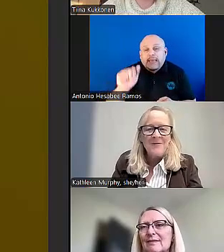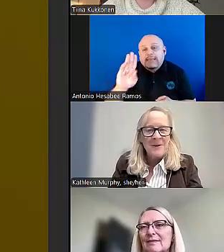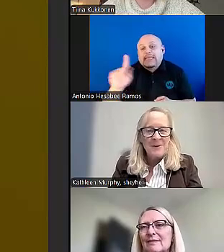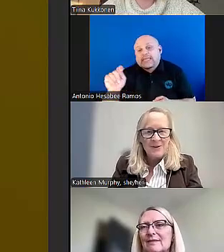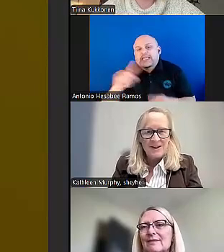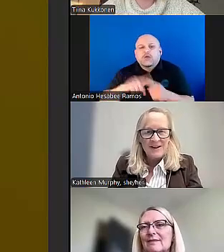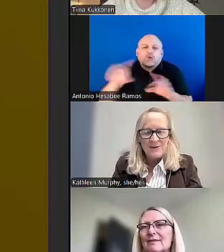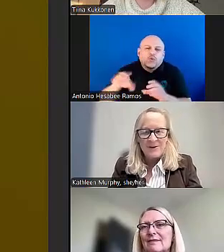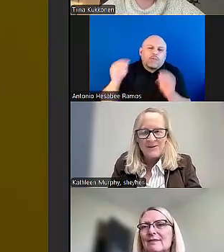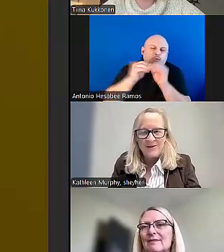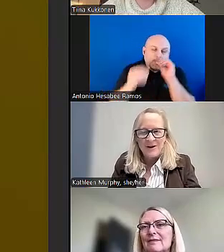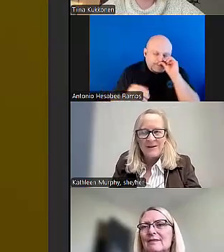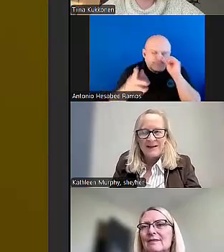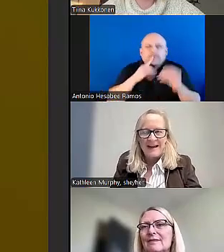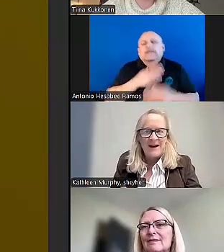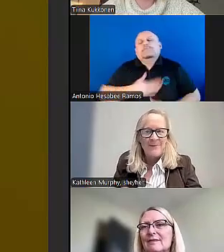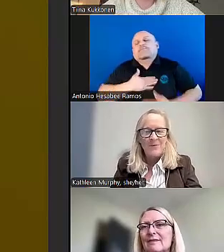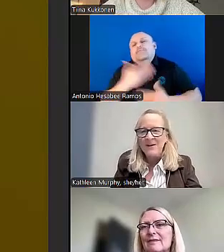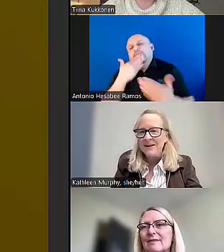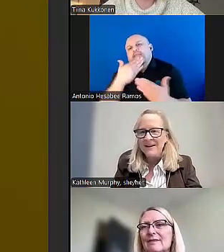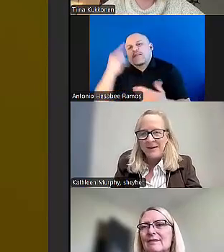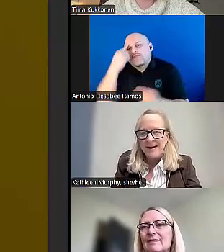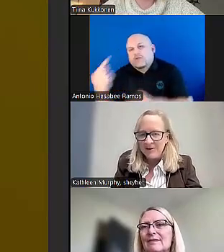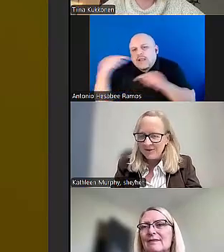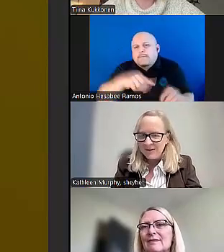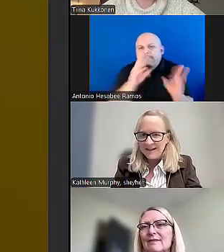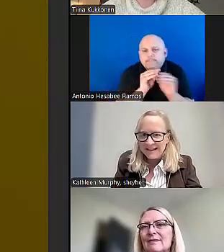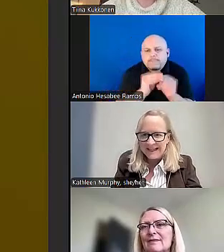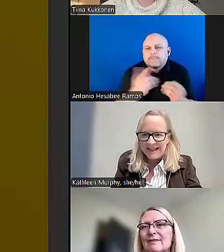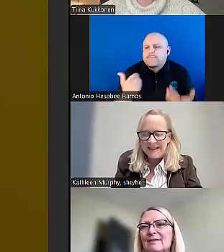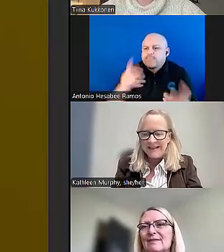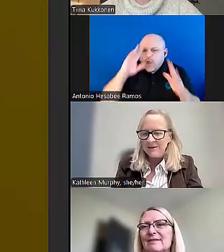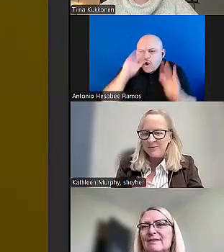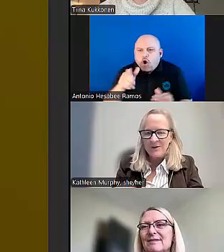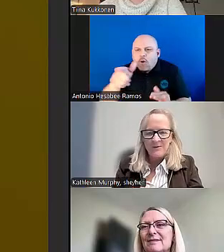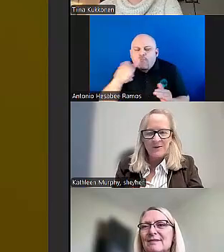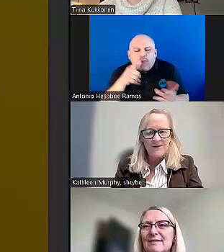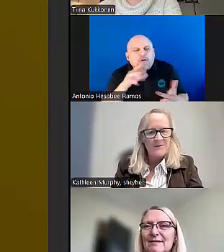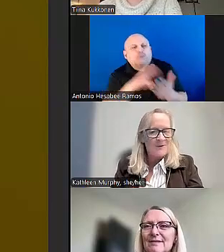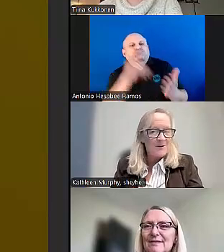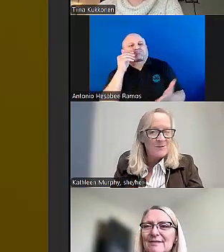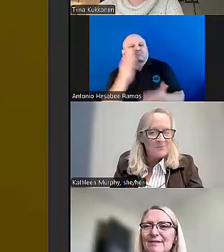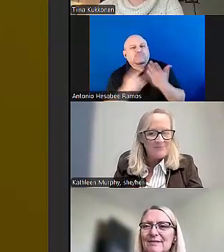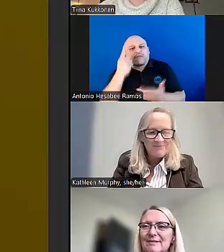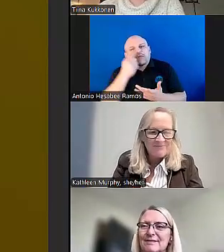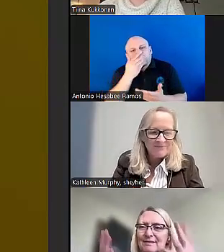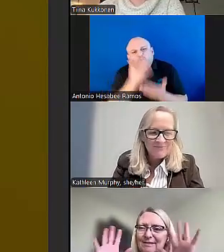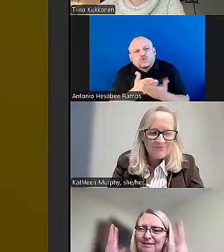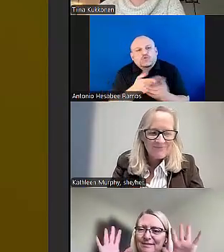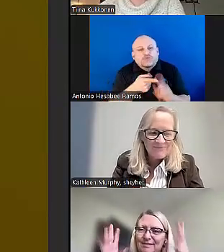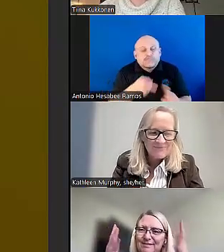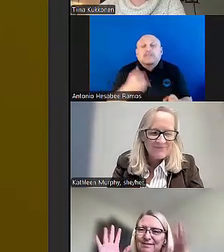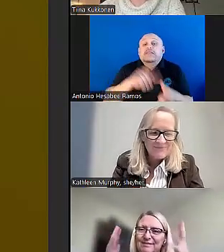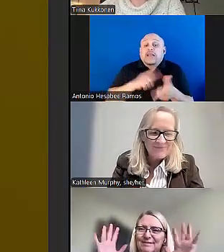Really appreciate everybody for coming. Hope you got out of this, and we will see you soon.